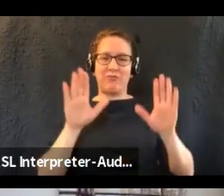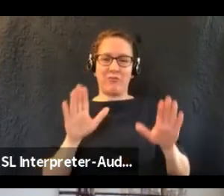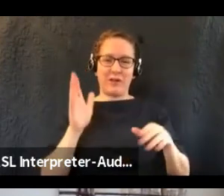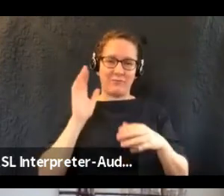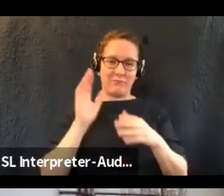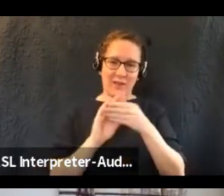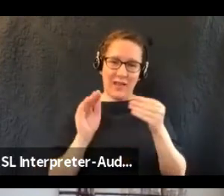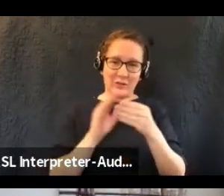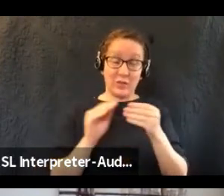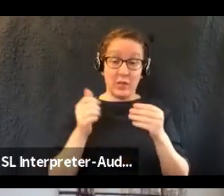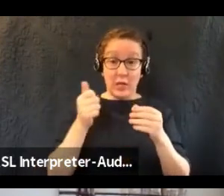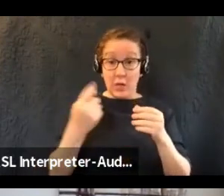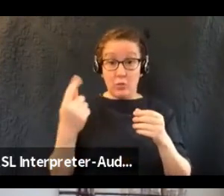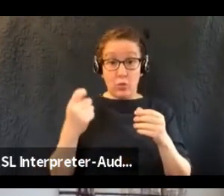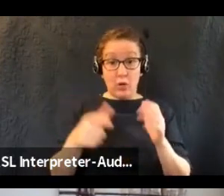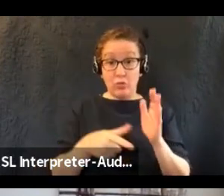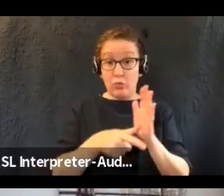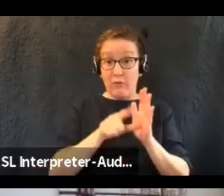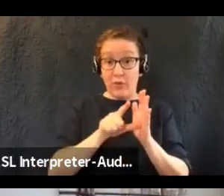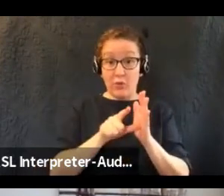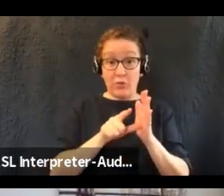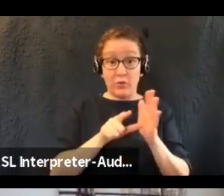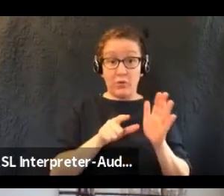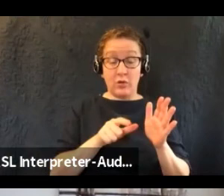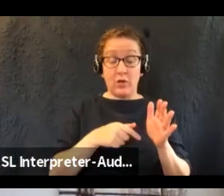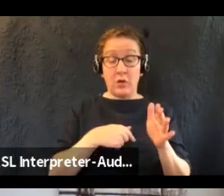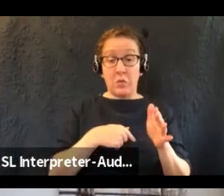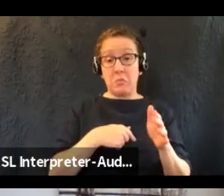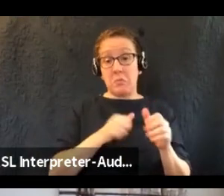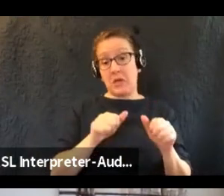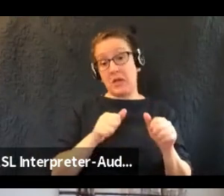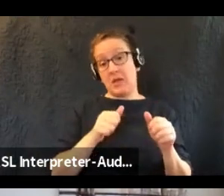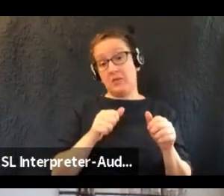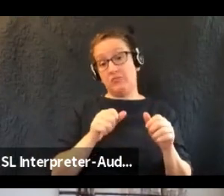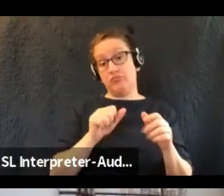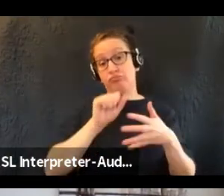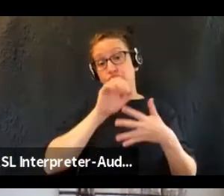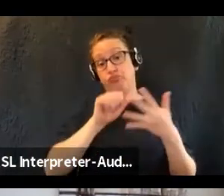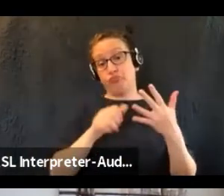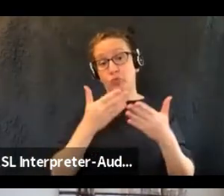Did anybody want to review I guess I can share some of these resources you have up.